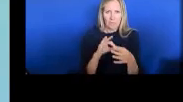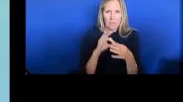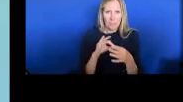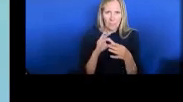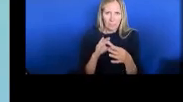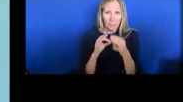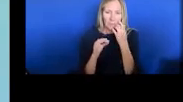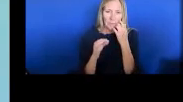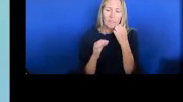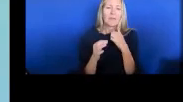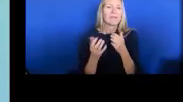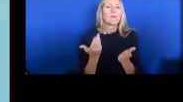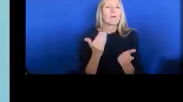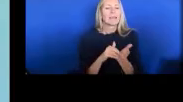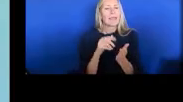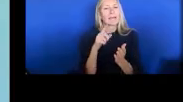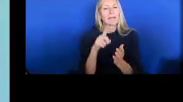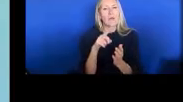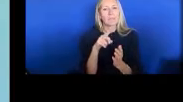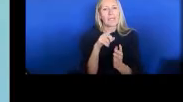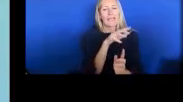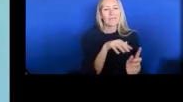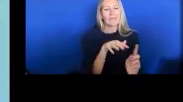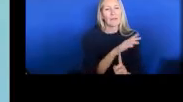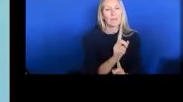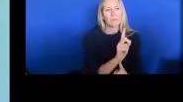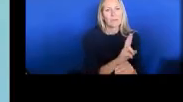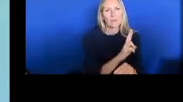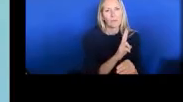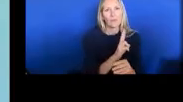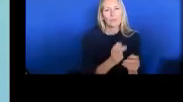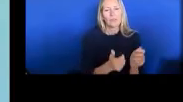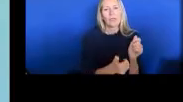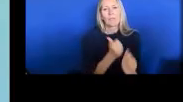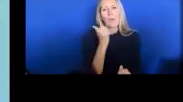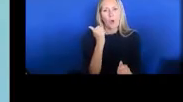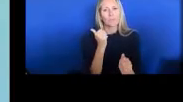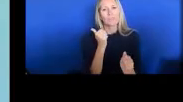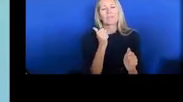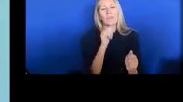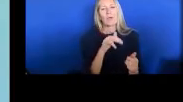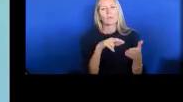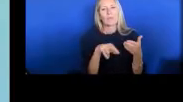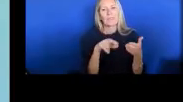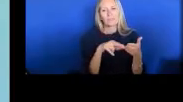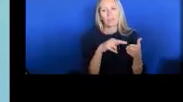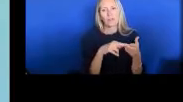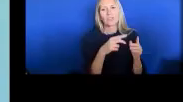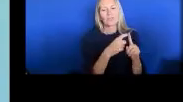environments that it has been used in. Most of the studies I'm getting are out of Europe that are using it, and I think it is